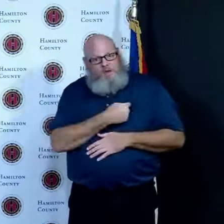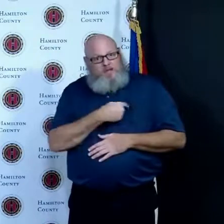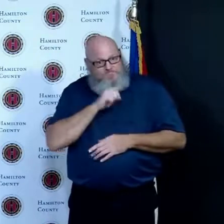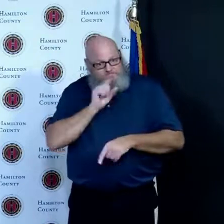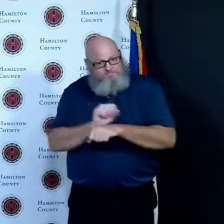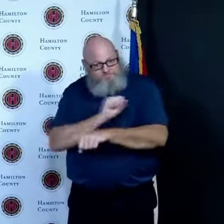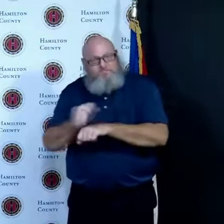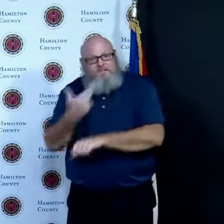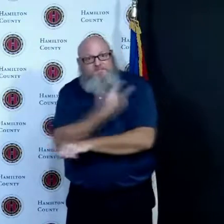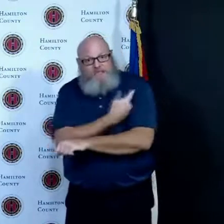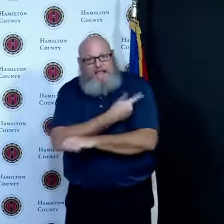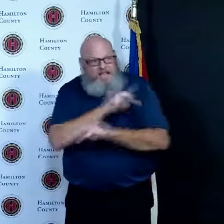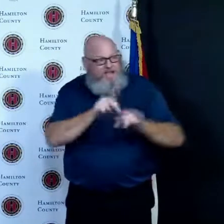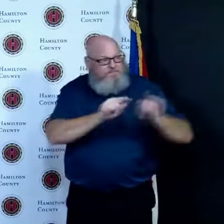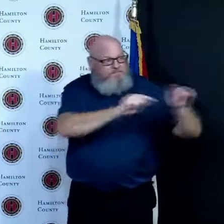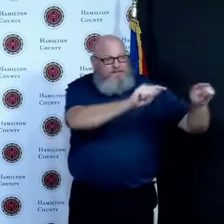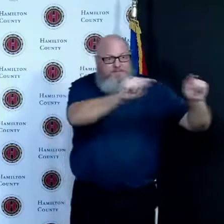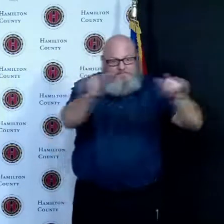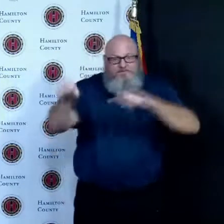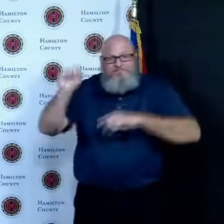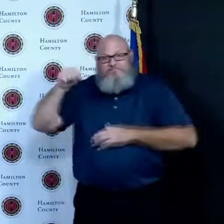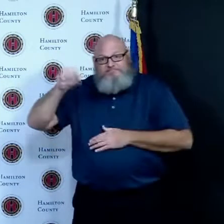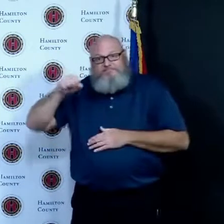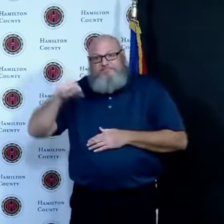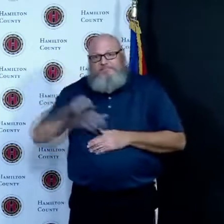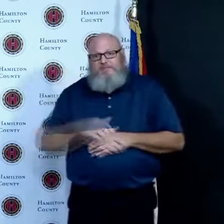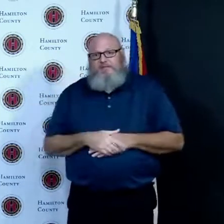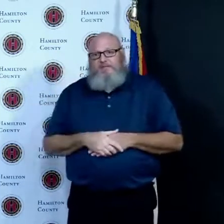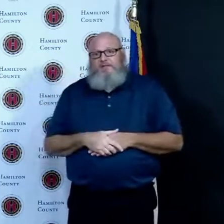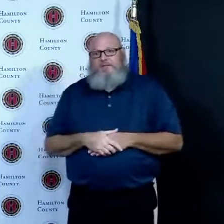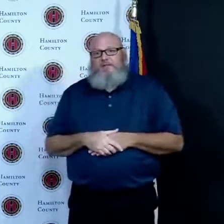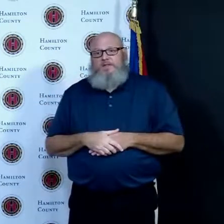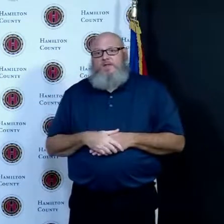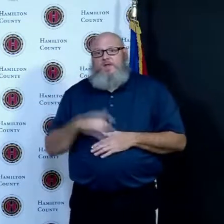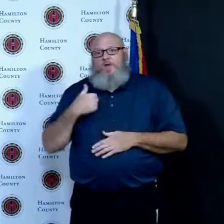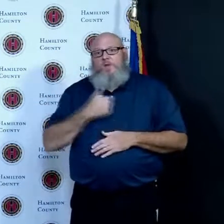it is what it is we're working through it we hope to get more here in the near future